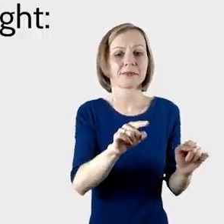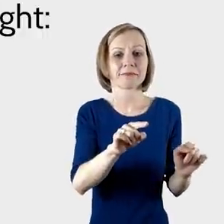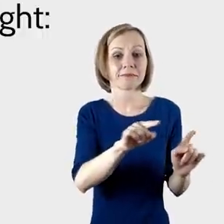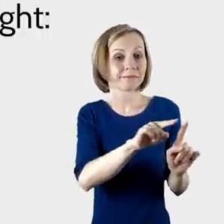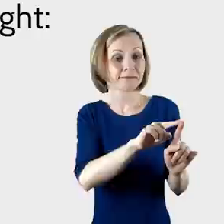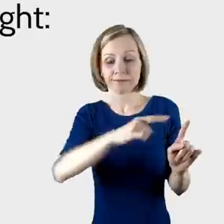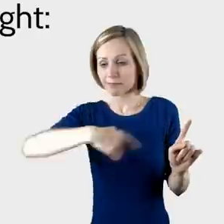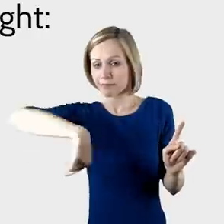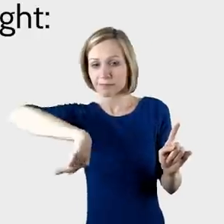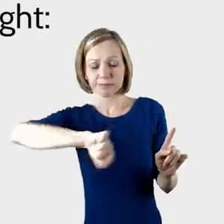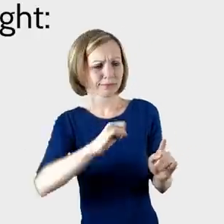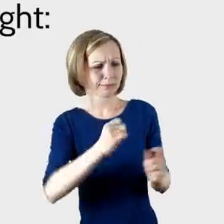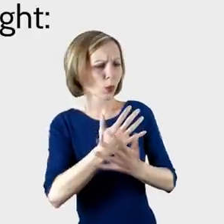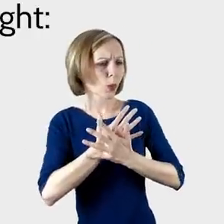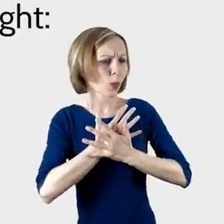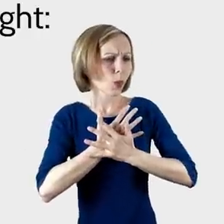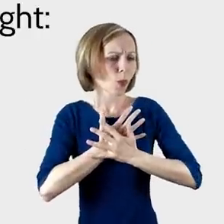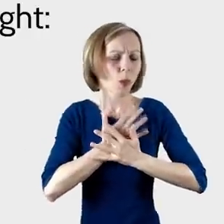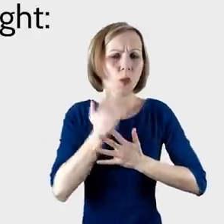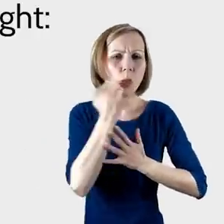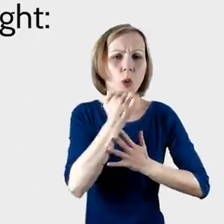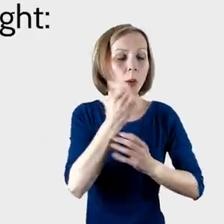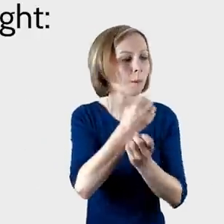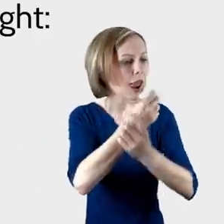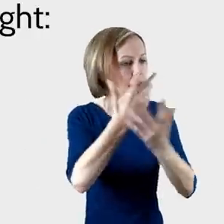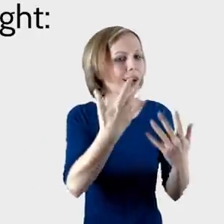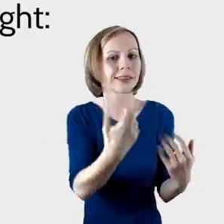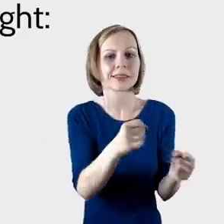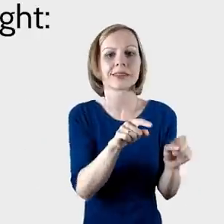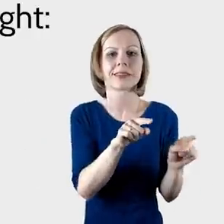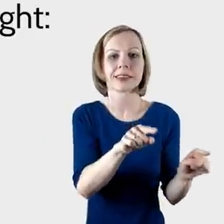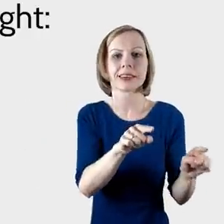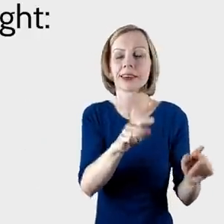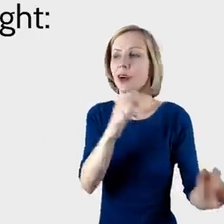That givest hearts both warmth and light